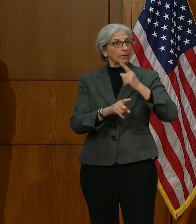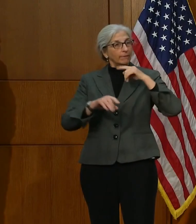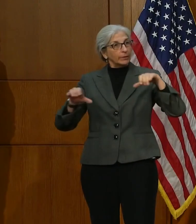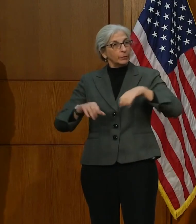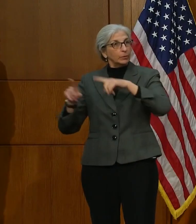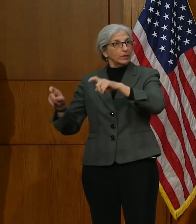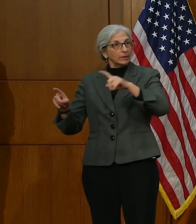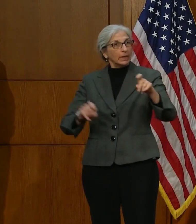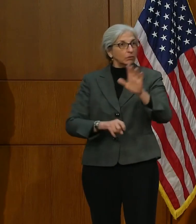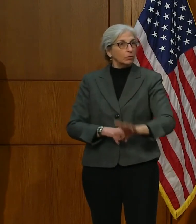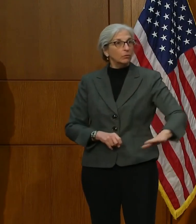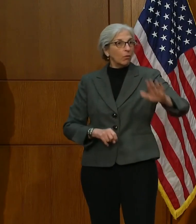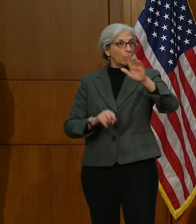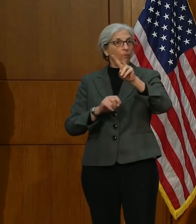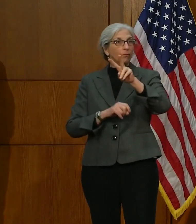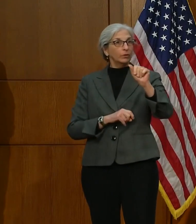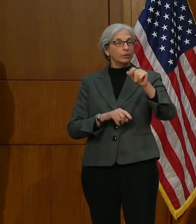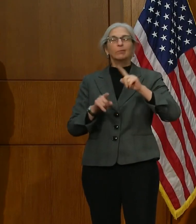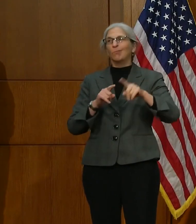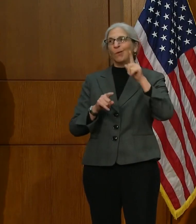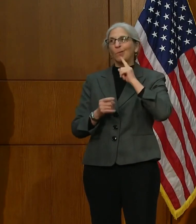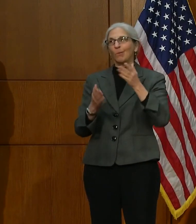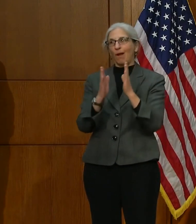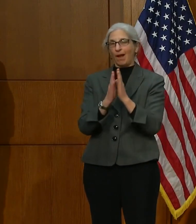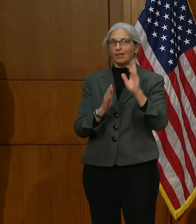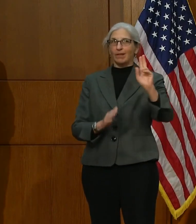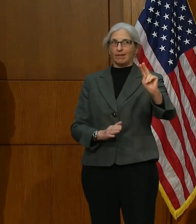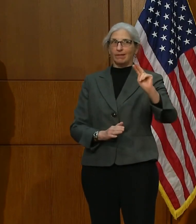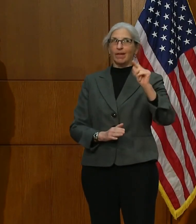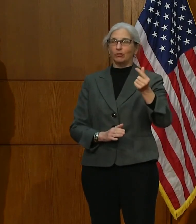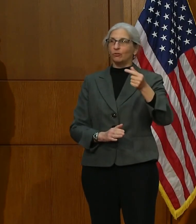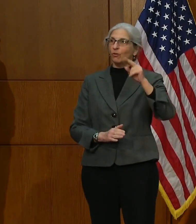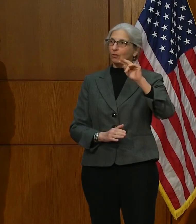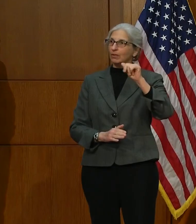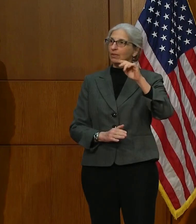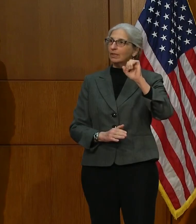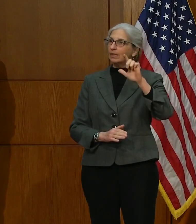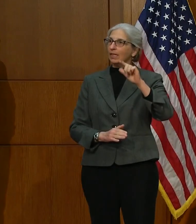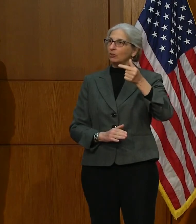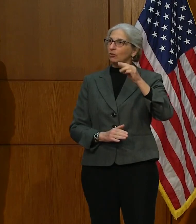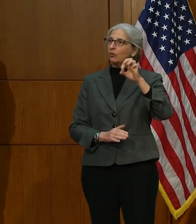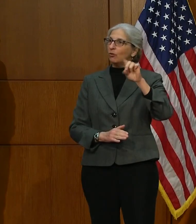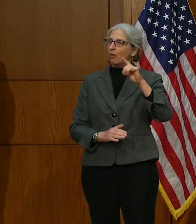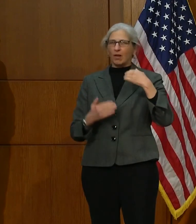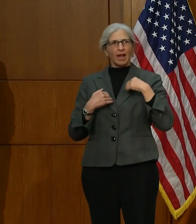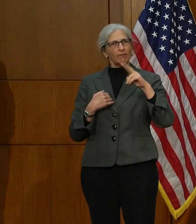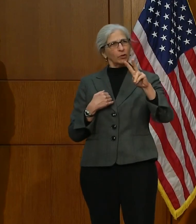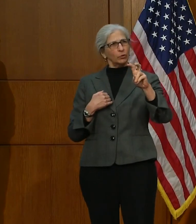TESTING THEIR CONTINUING TO TEST RIGHT, VIRGINIA. BUT WE'RE